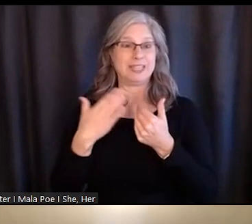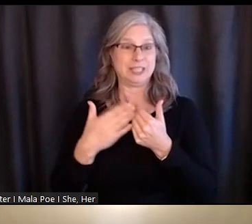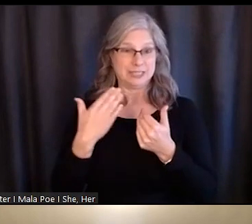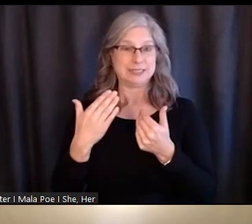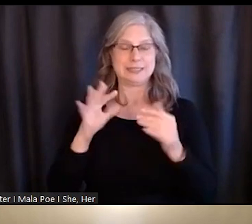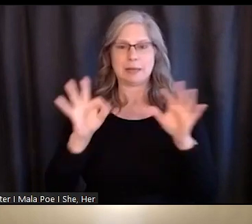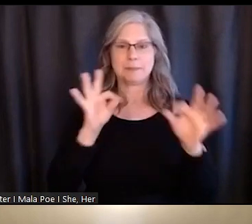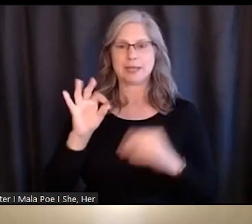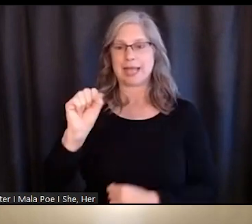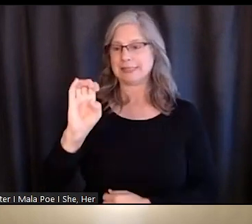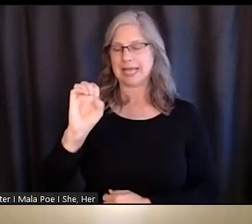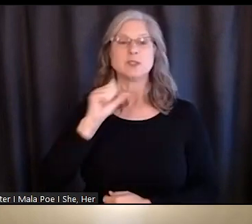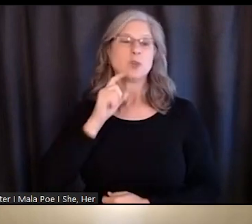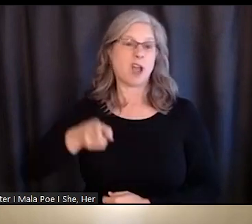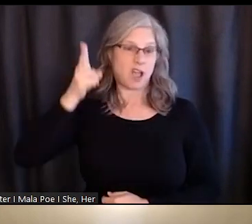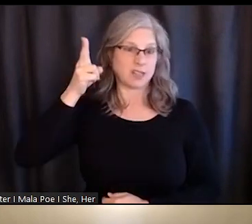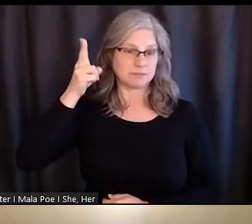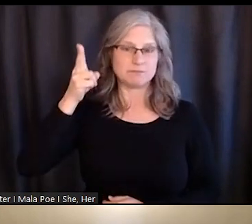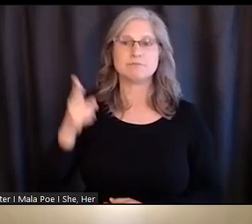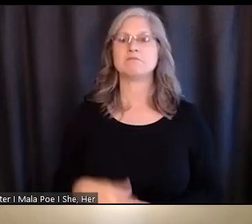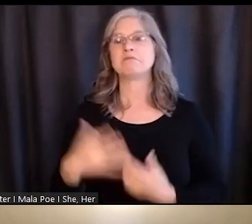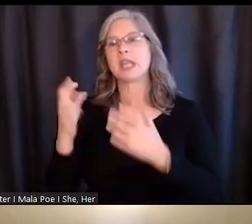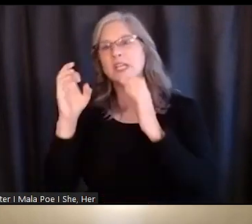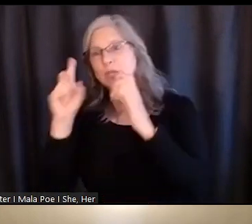a median for insular education was a Bachelor degree.